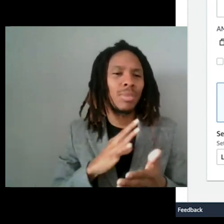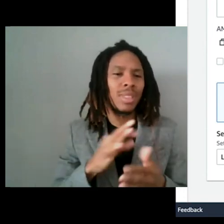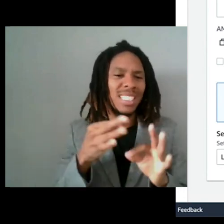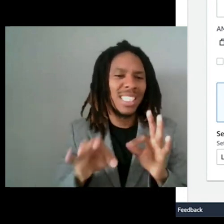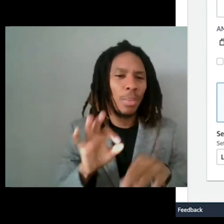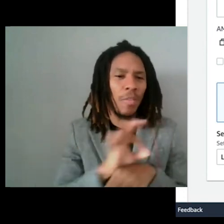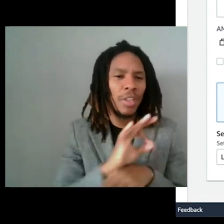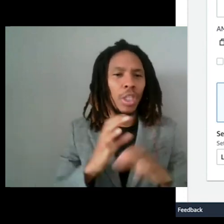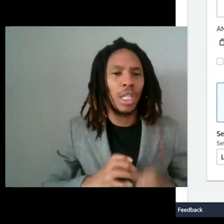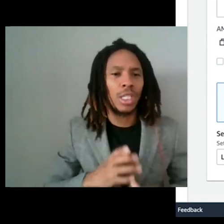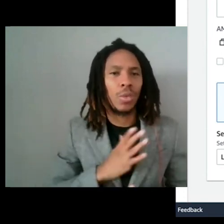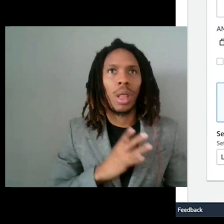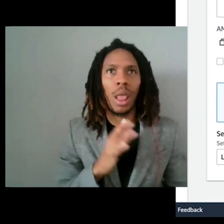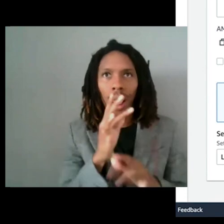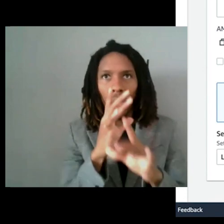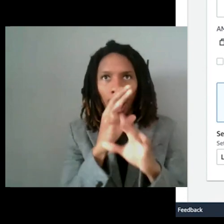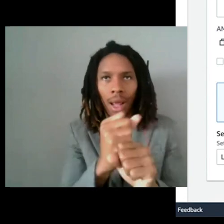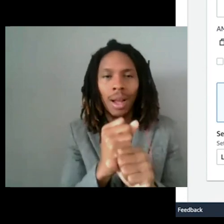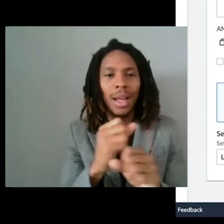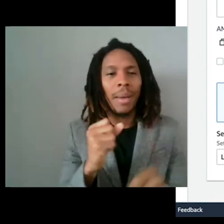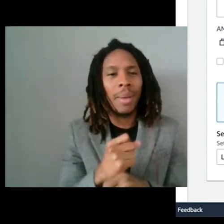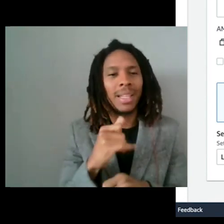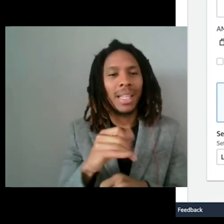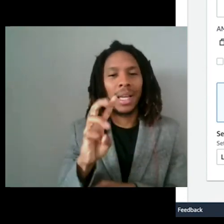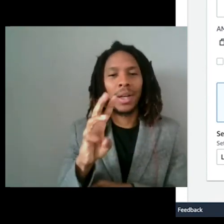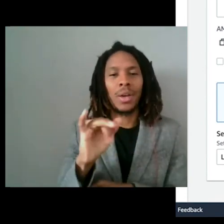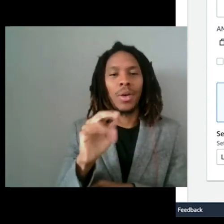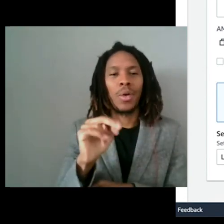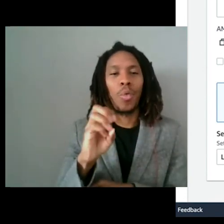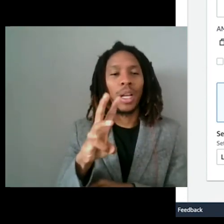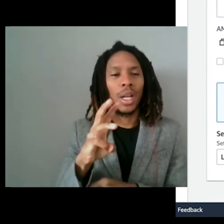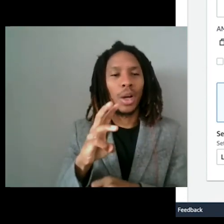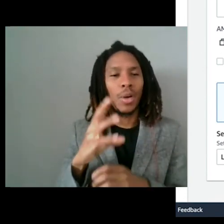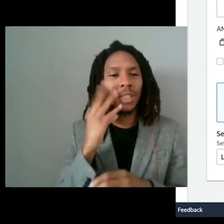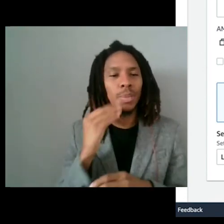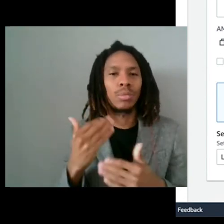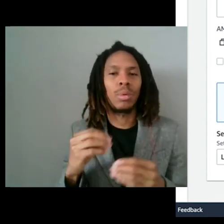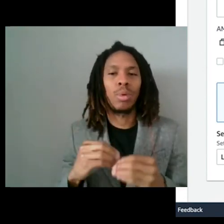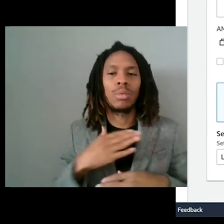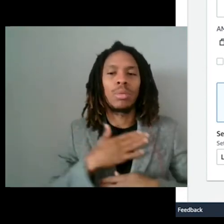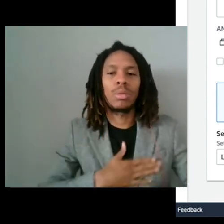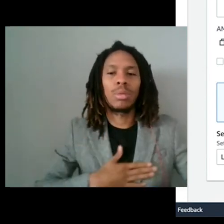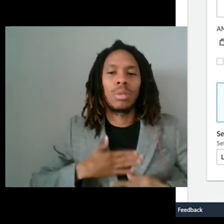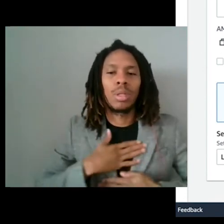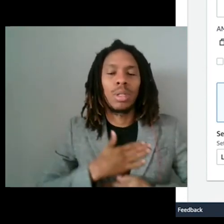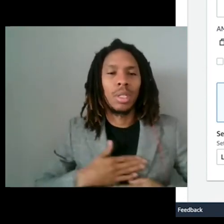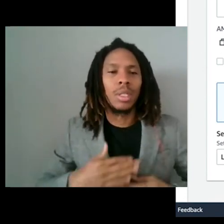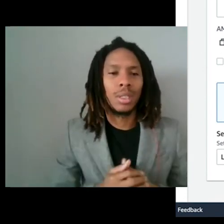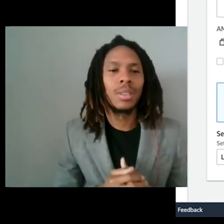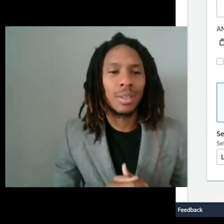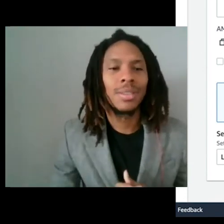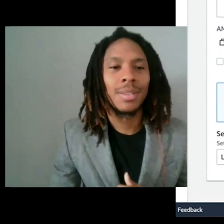and makes that Windows experience that much more pleasant. Yeah, I'm going to do it on my own straight away. Right after this. Good for you.